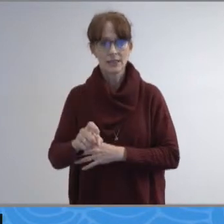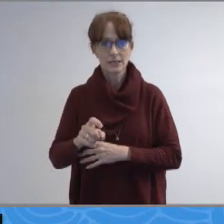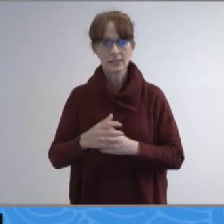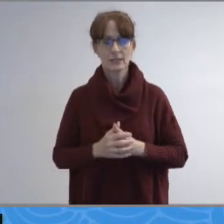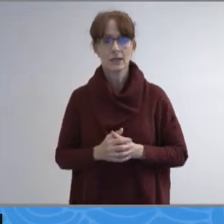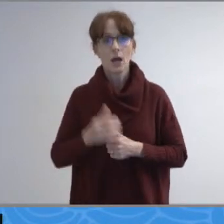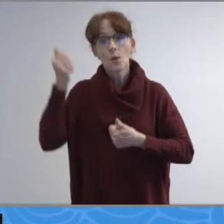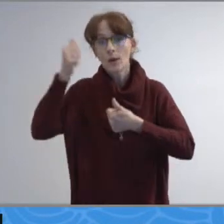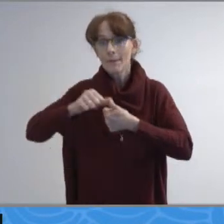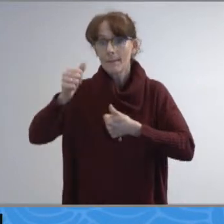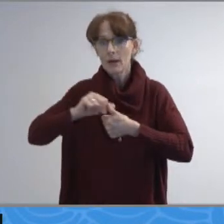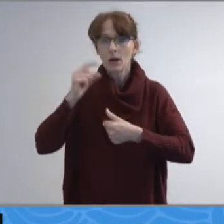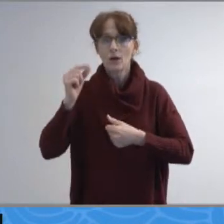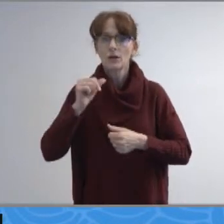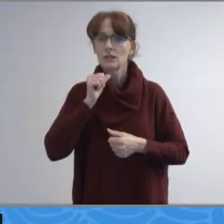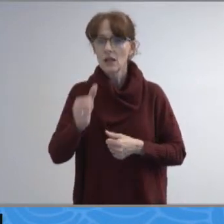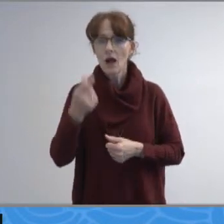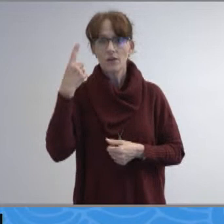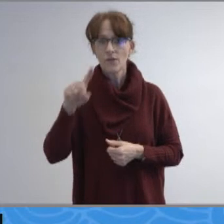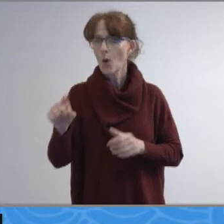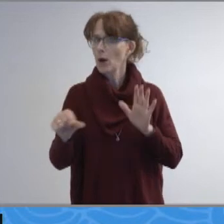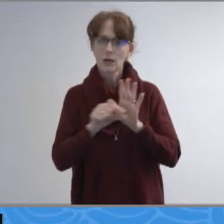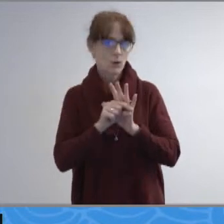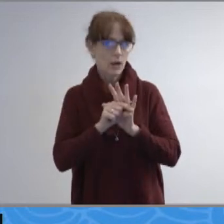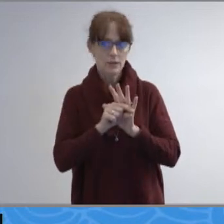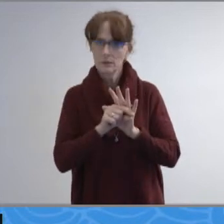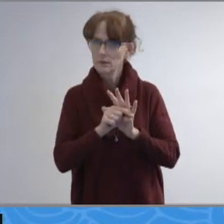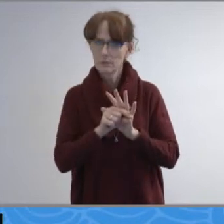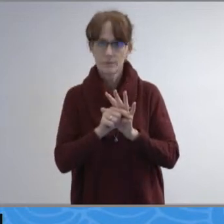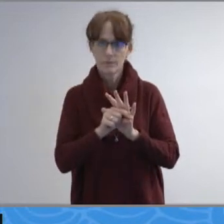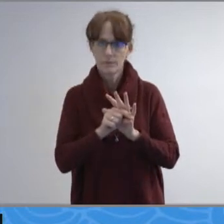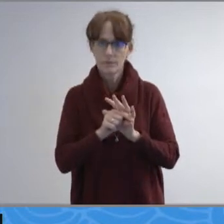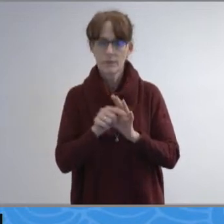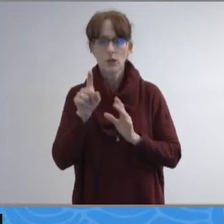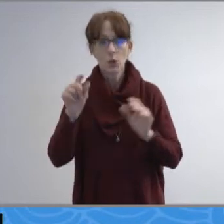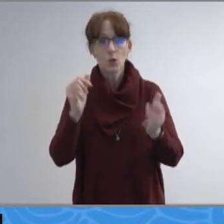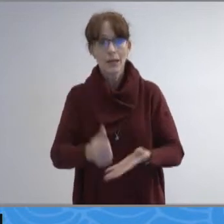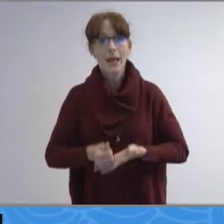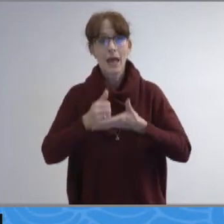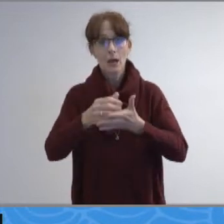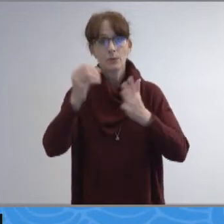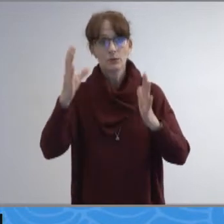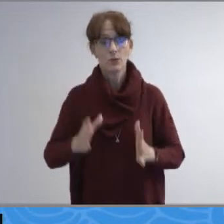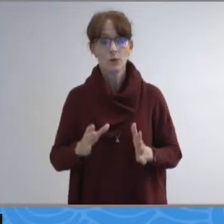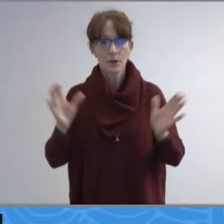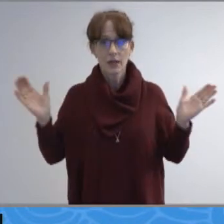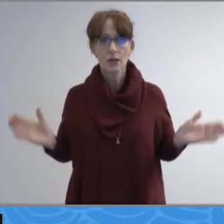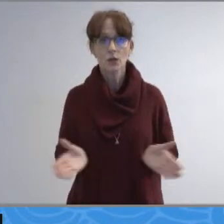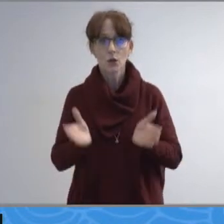Remember it is not for a grade. You can help your student by encouraging them